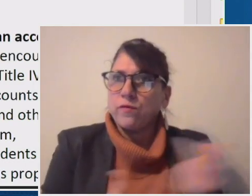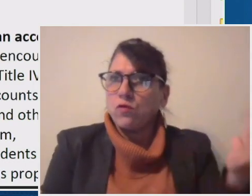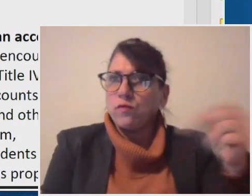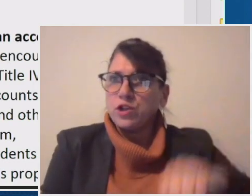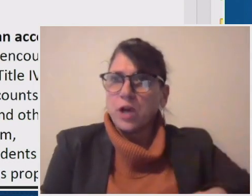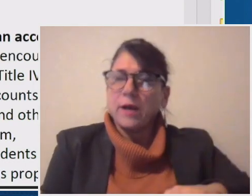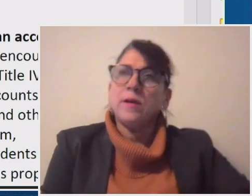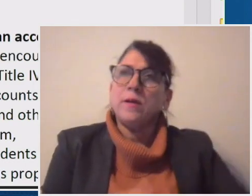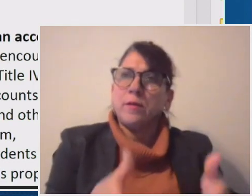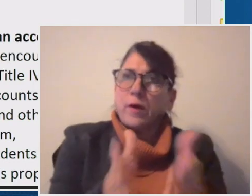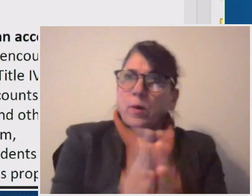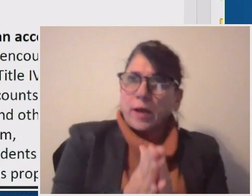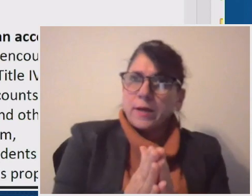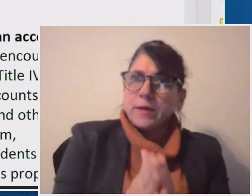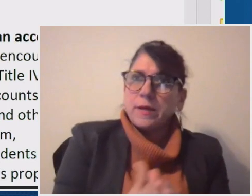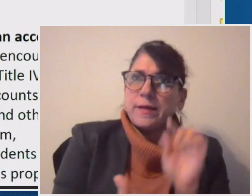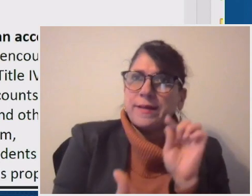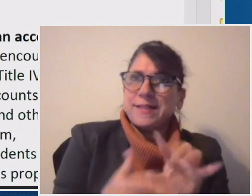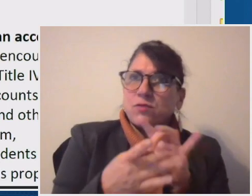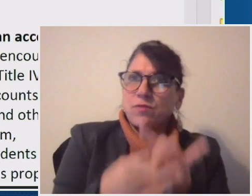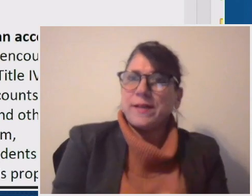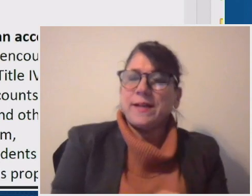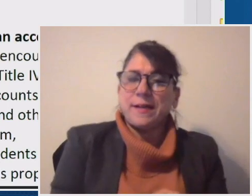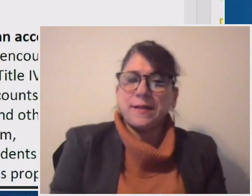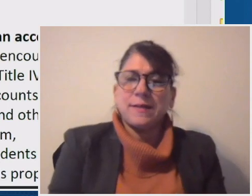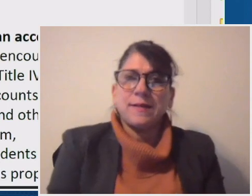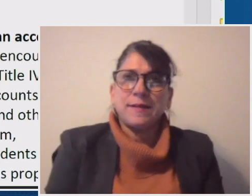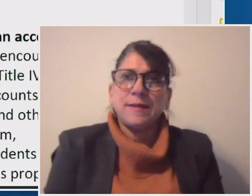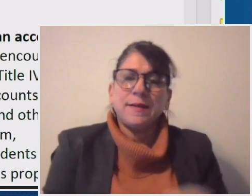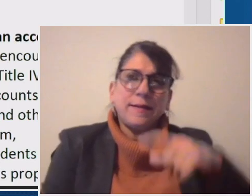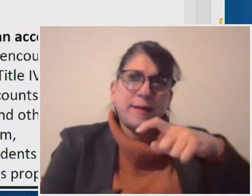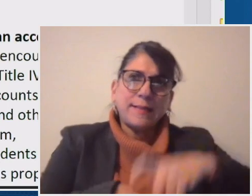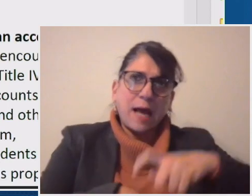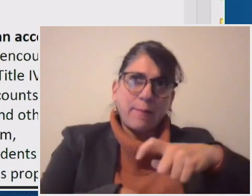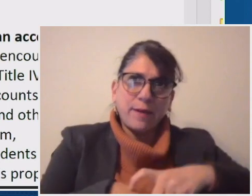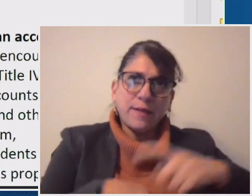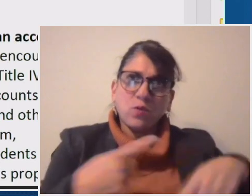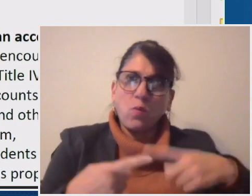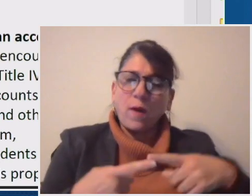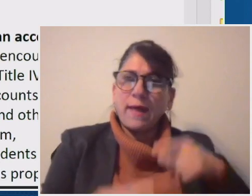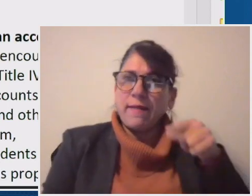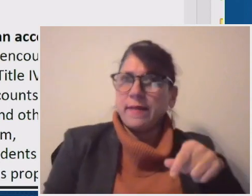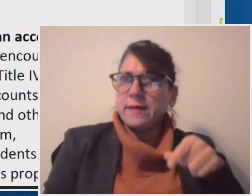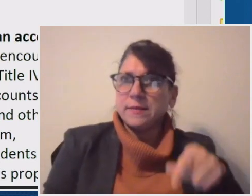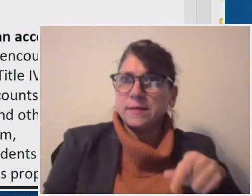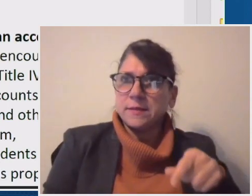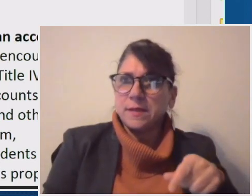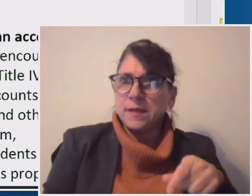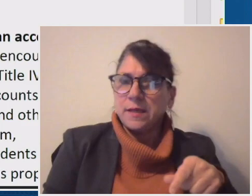So this has to do with the timeliness of when those are being sent to us.